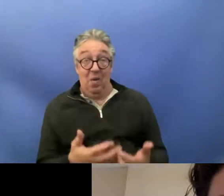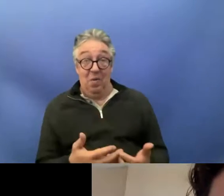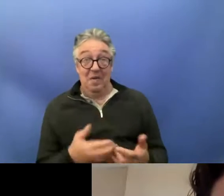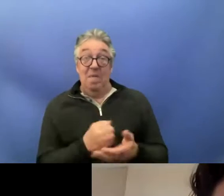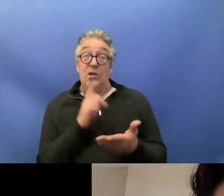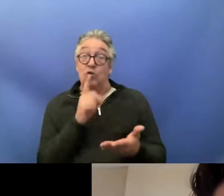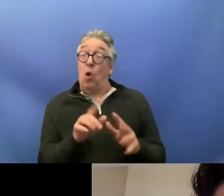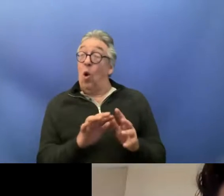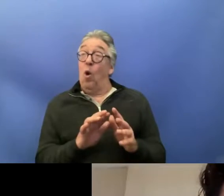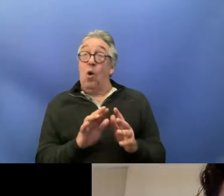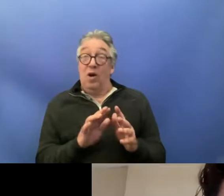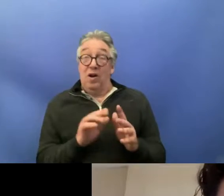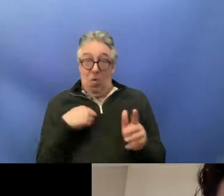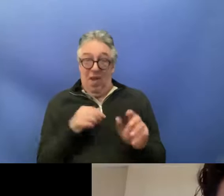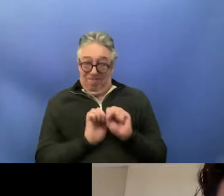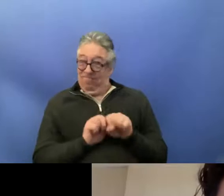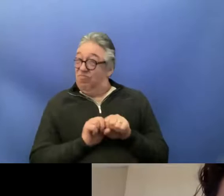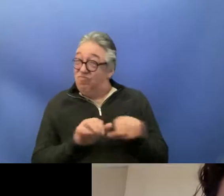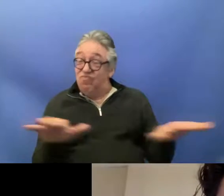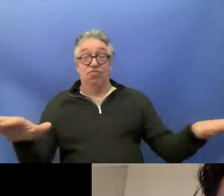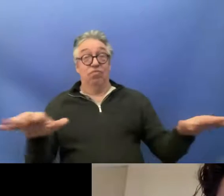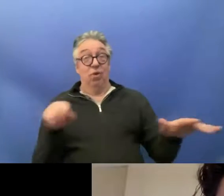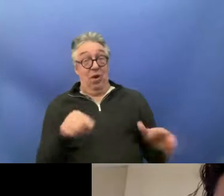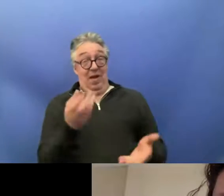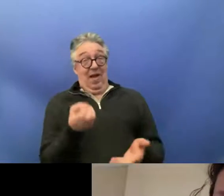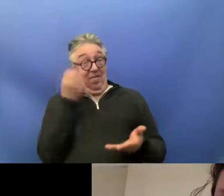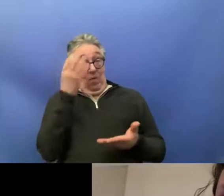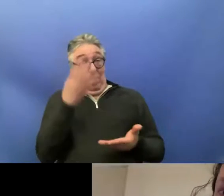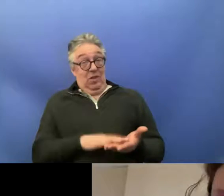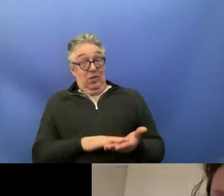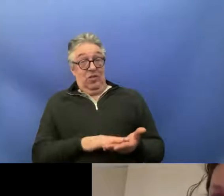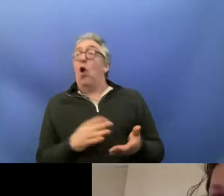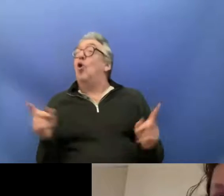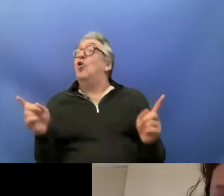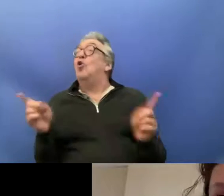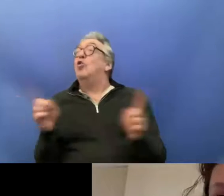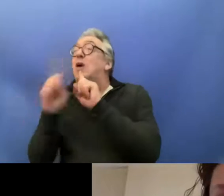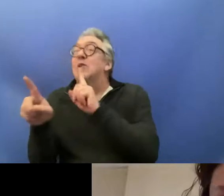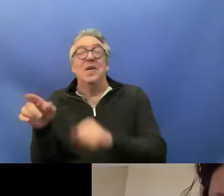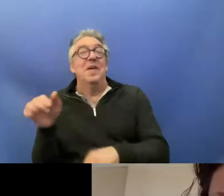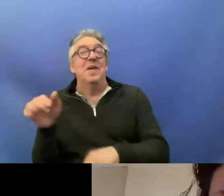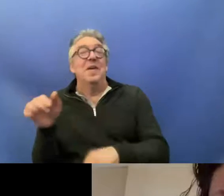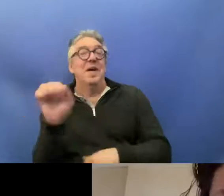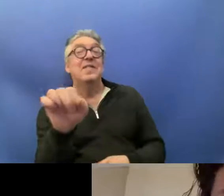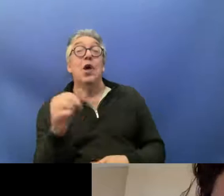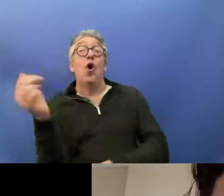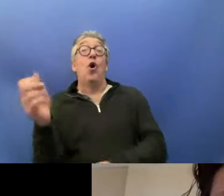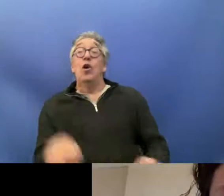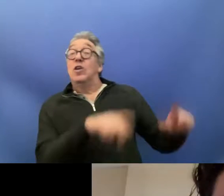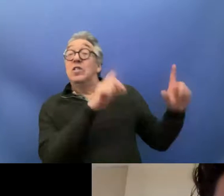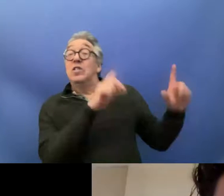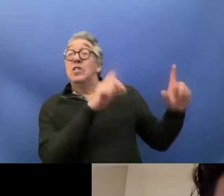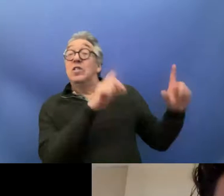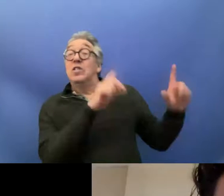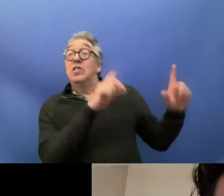And just answer really quickly, yes, we'll share the presentation slides later.